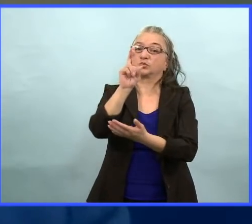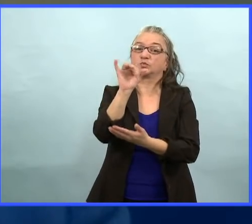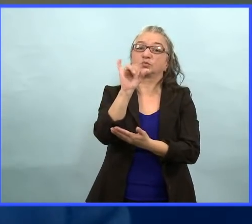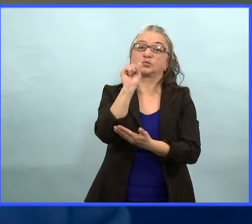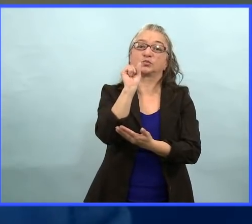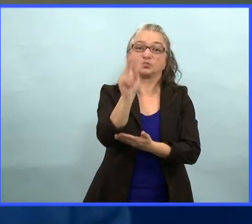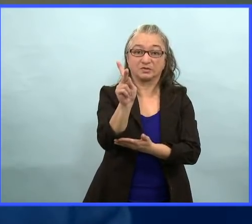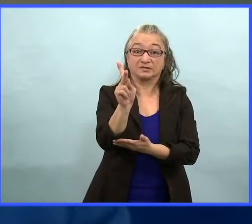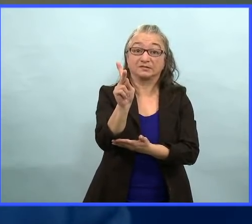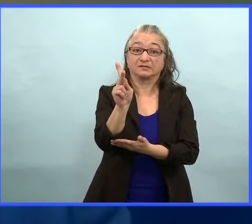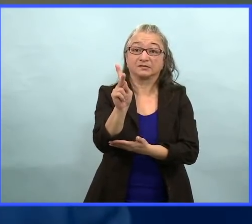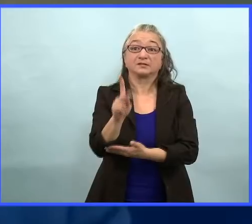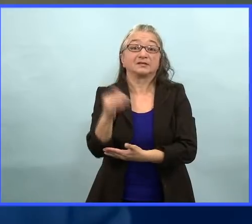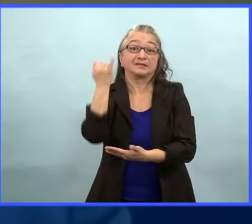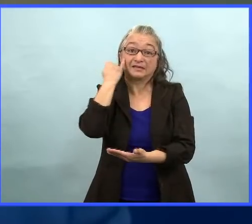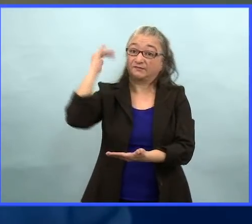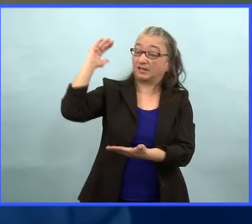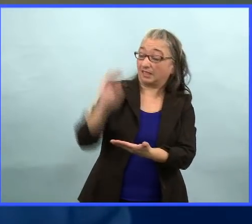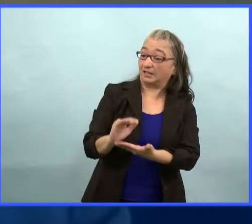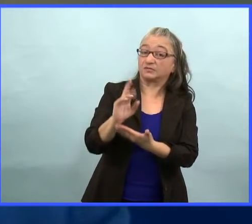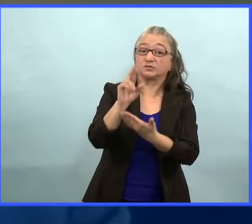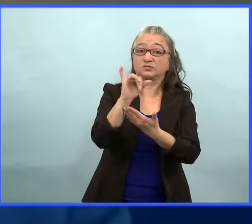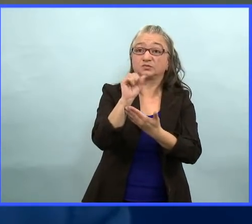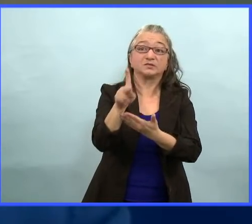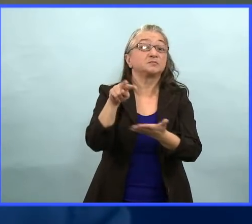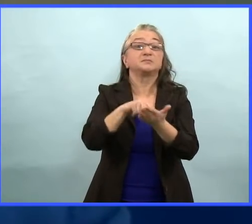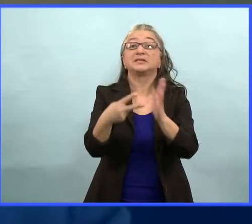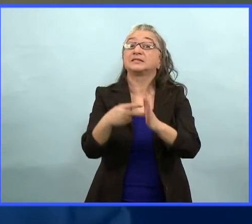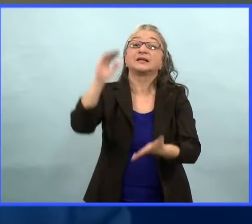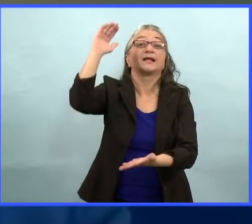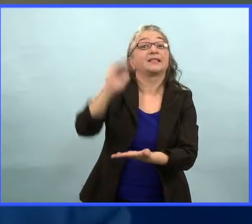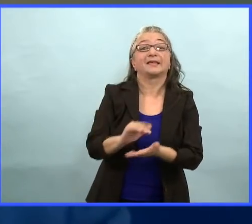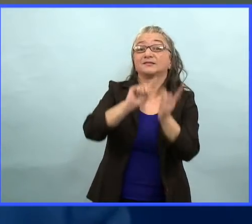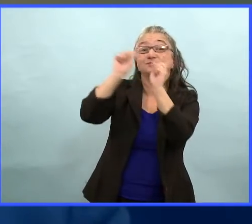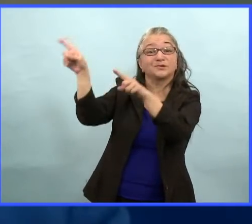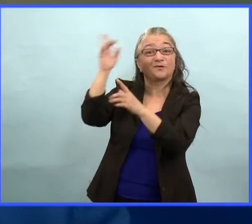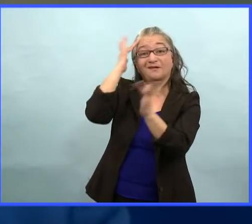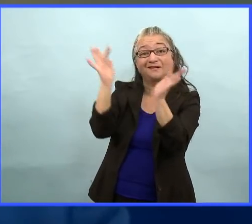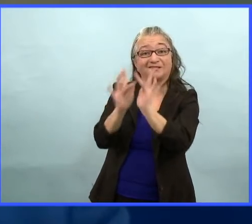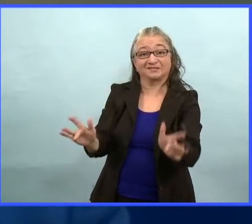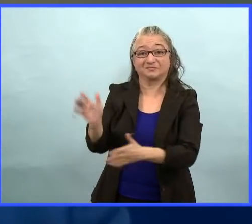which will help our staff and allow our health system to more quickly return to normal operations